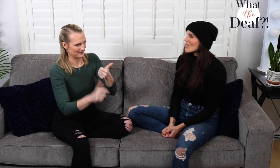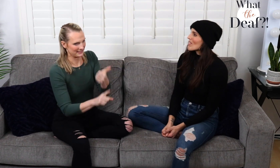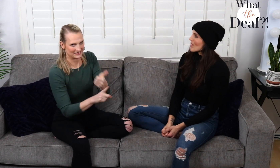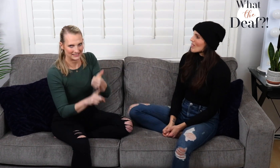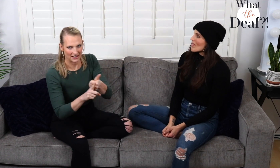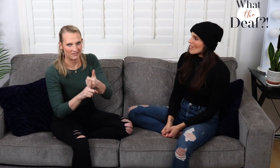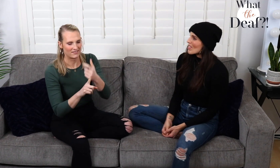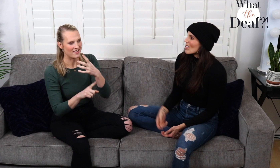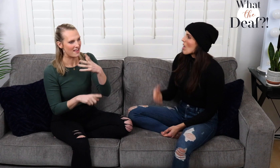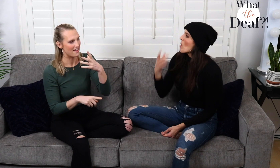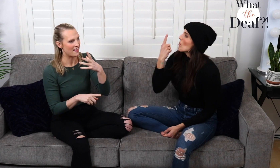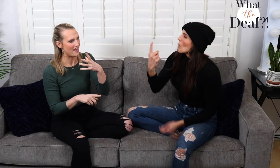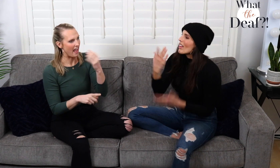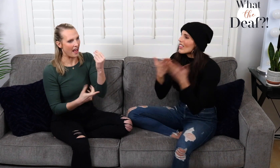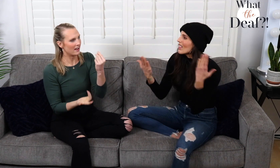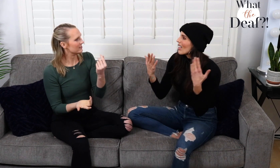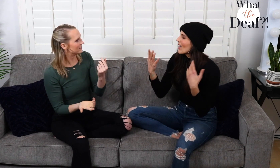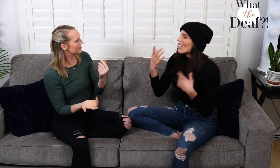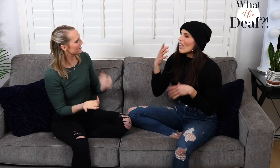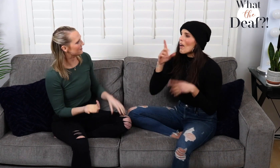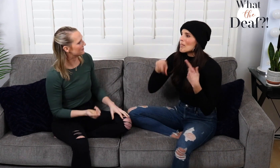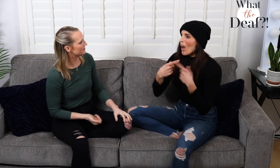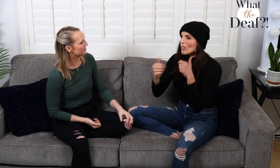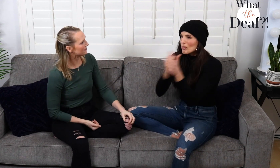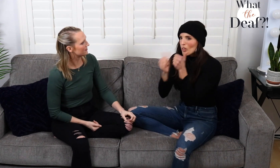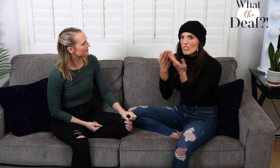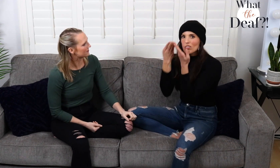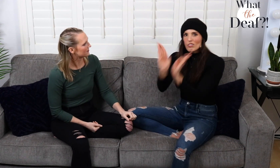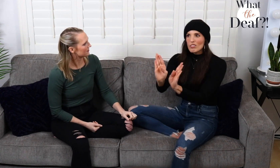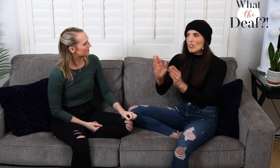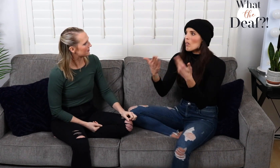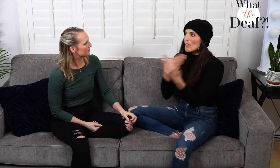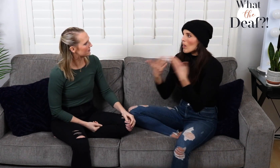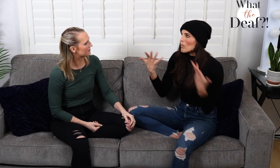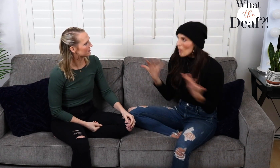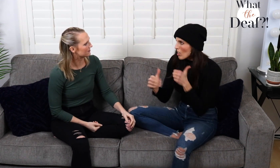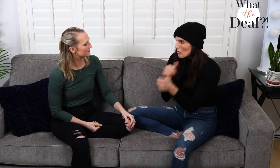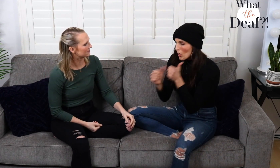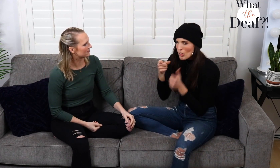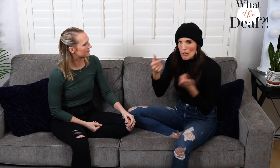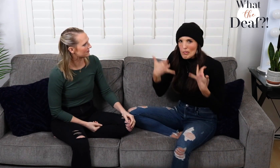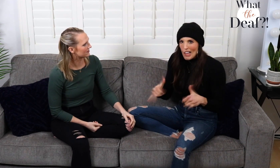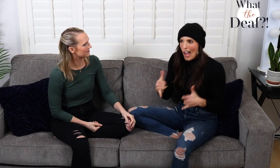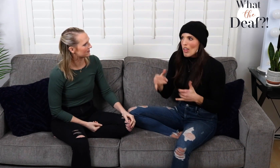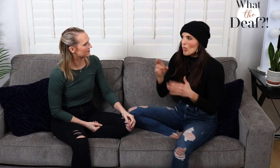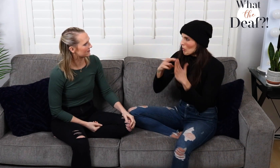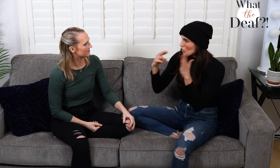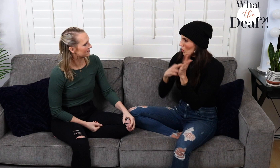just play the game. - And one thing about sports in general no matter what sport you play,